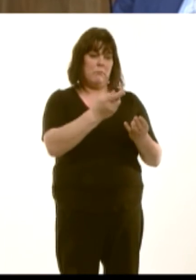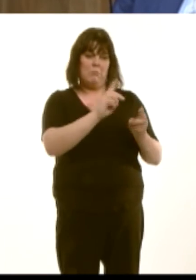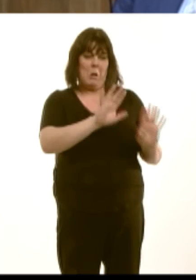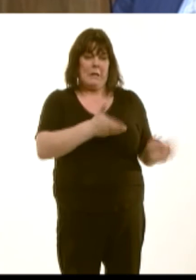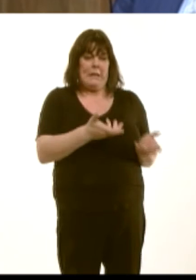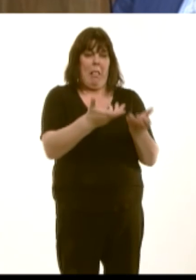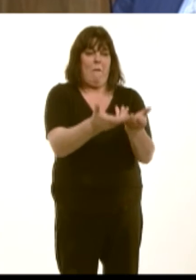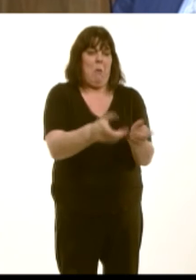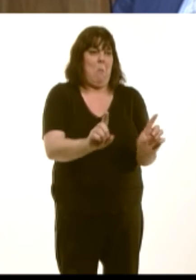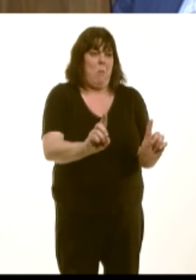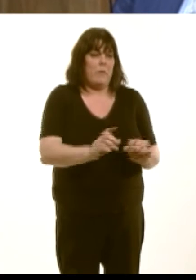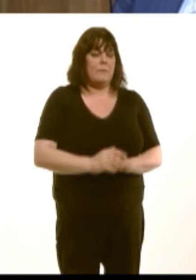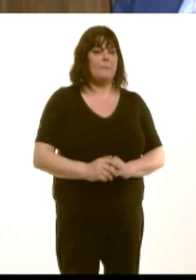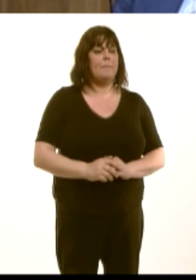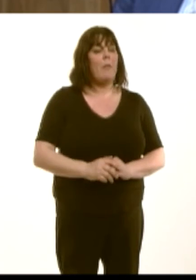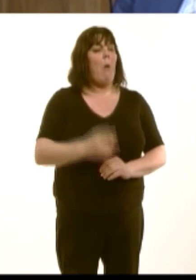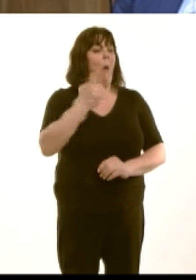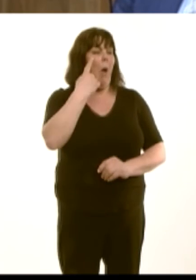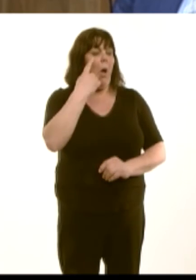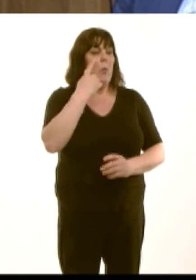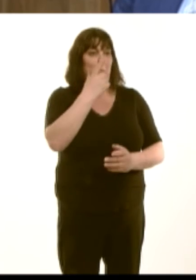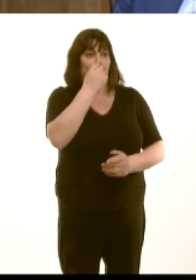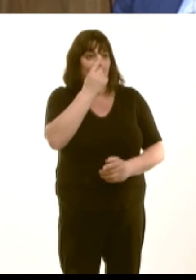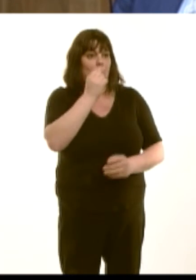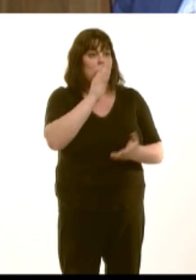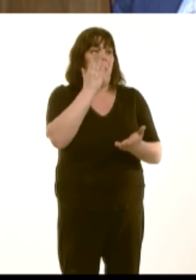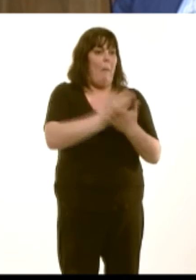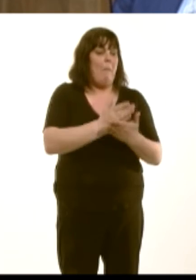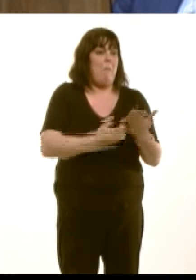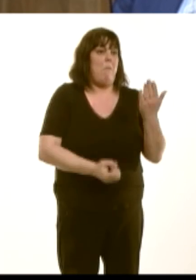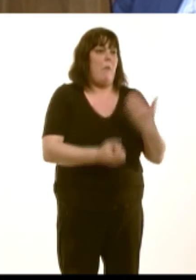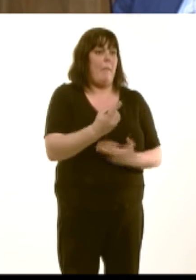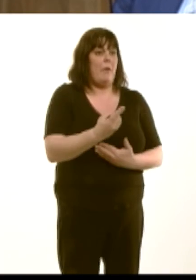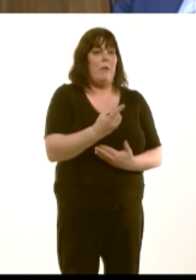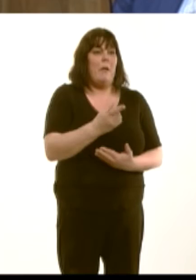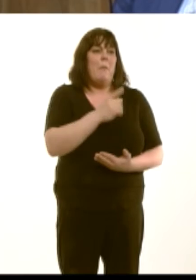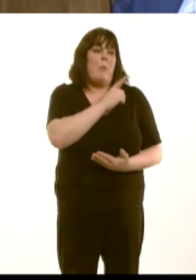also to look at what it is possible to deliver, given the financial situation that we are